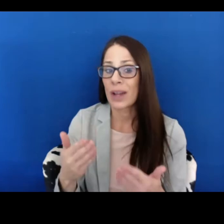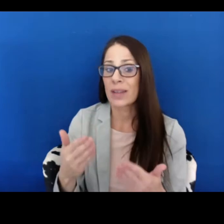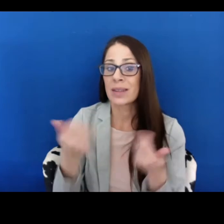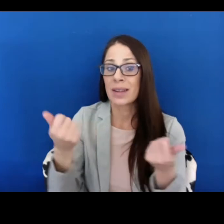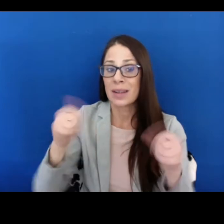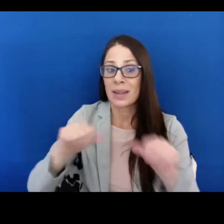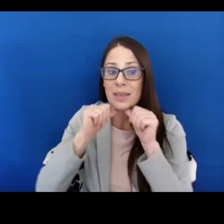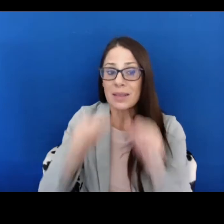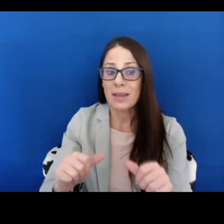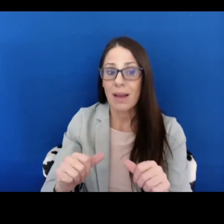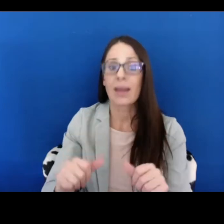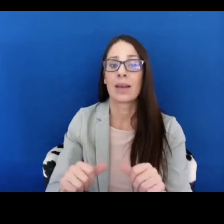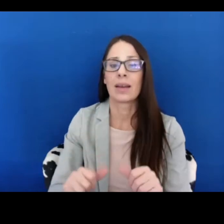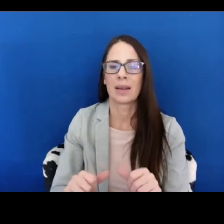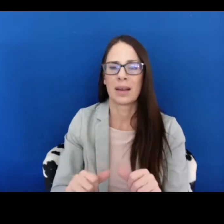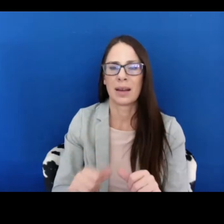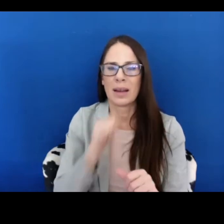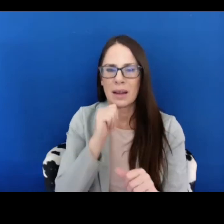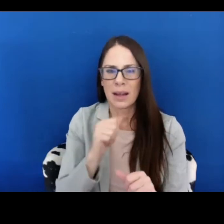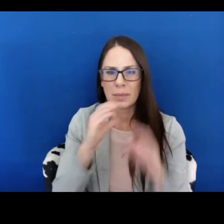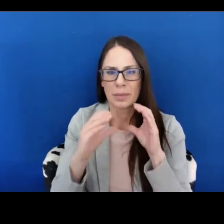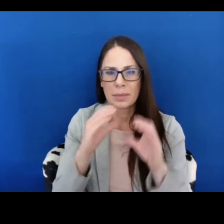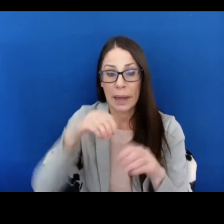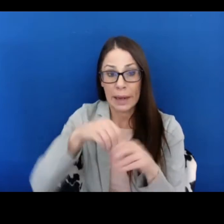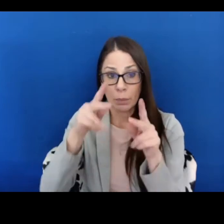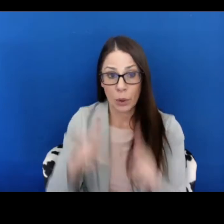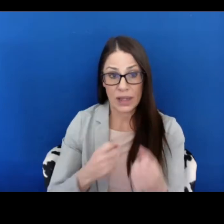intellectually disabled patients and in person advocate constitutes a particular form of